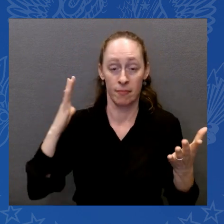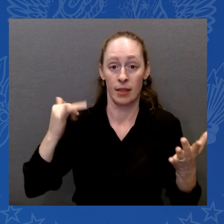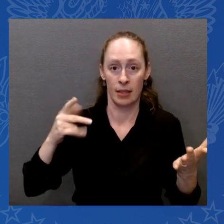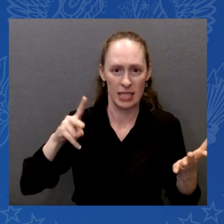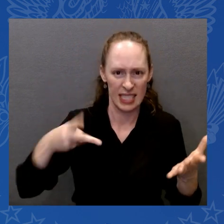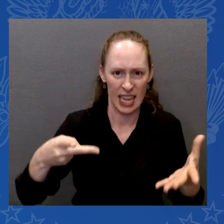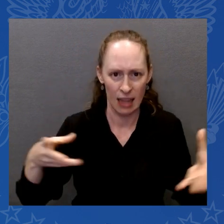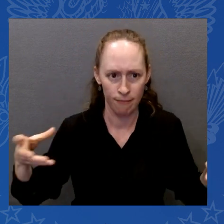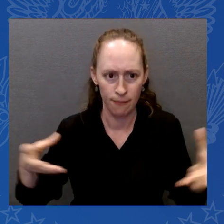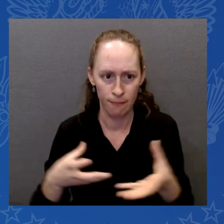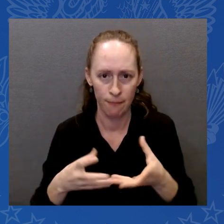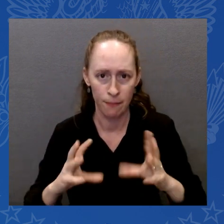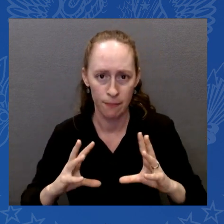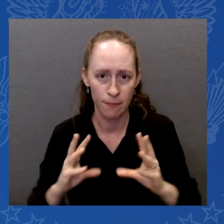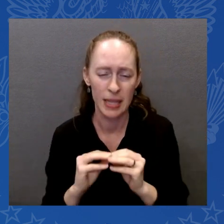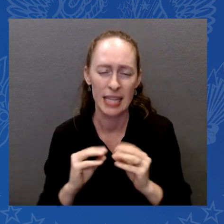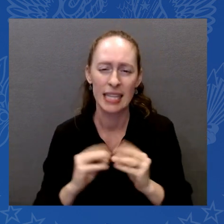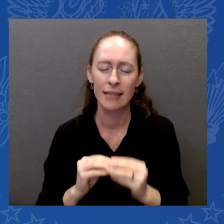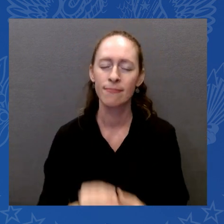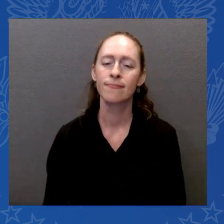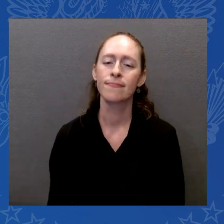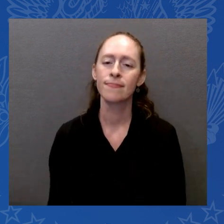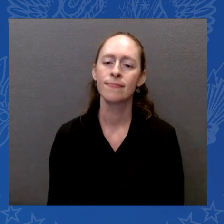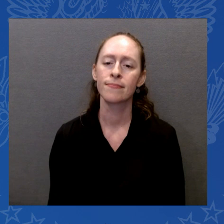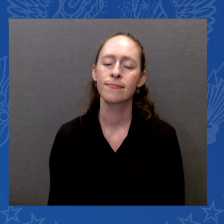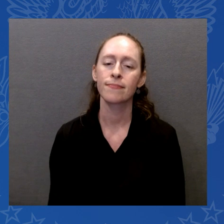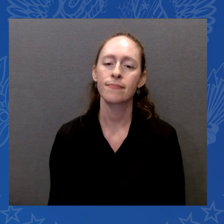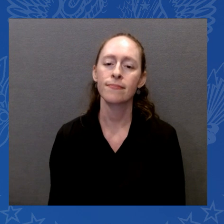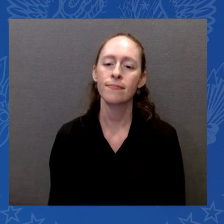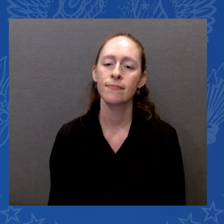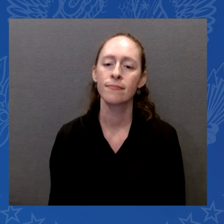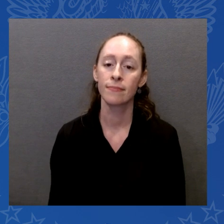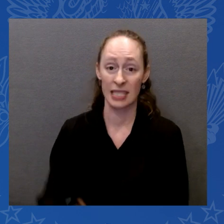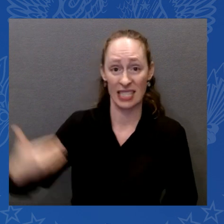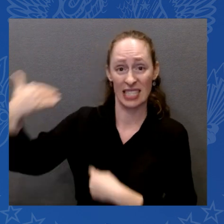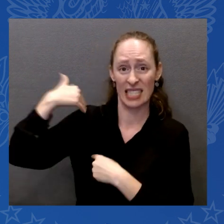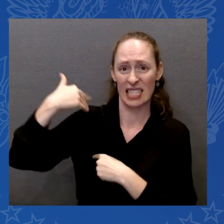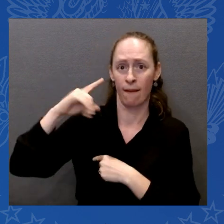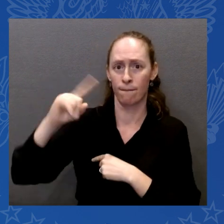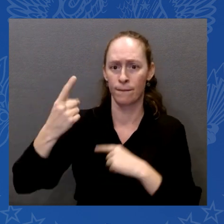there was a lot of work to address and determine what we could do as an administration.